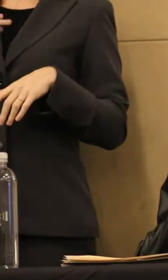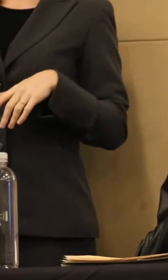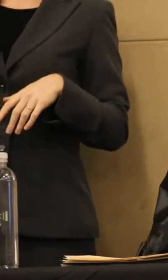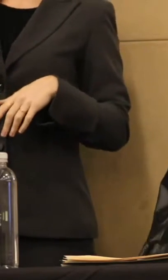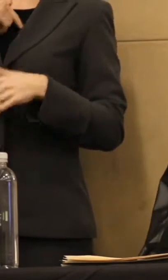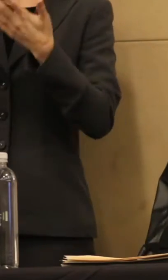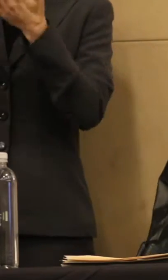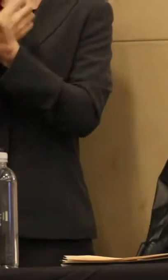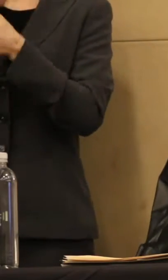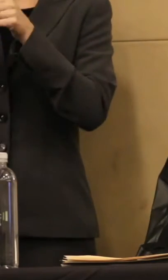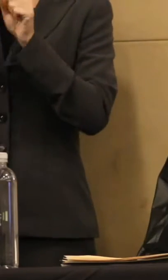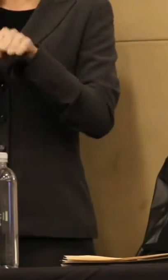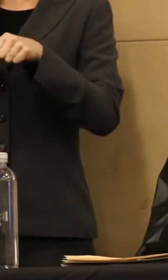that.